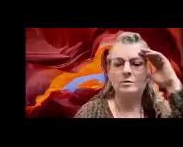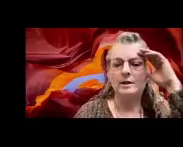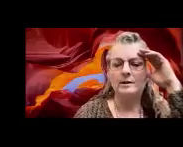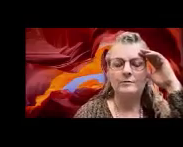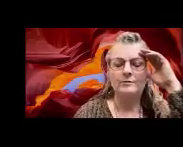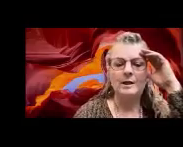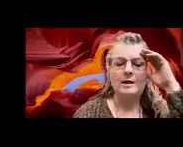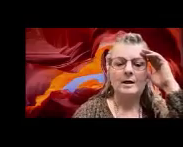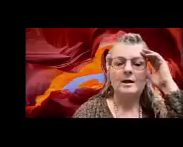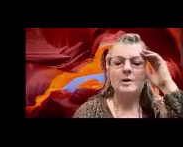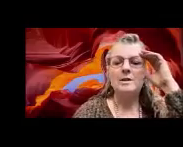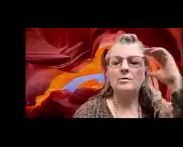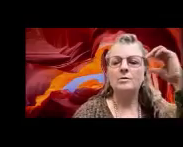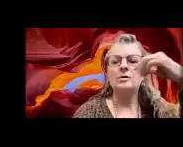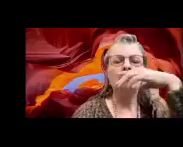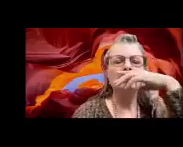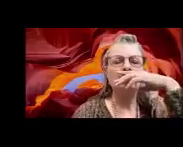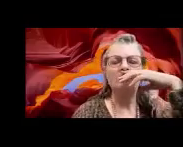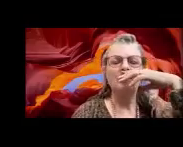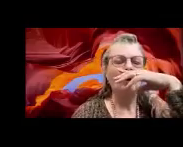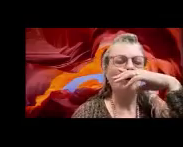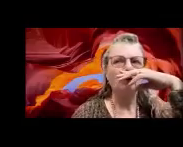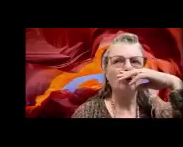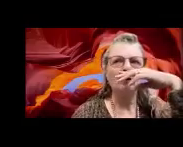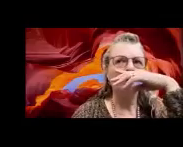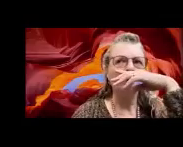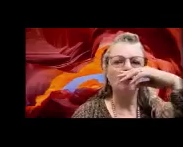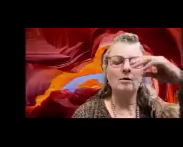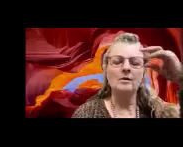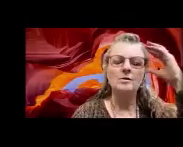live. These quotes are obviously from older girls.